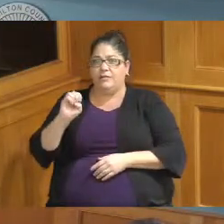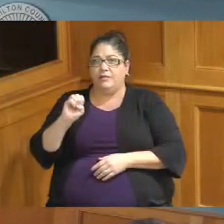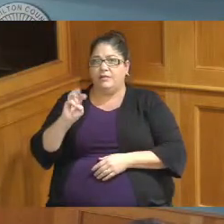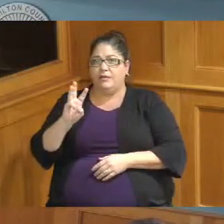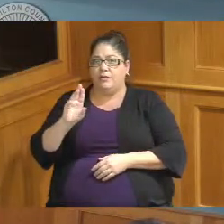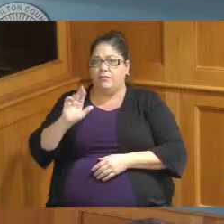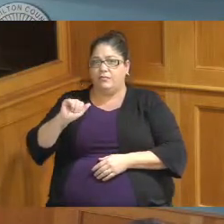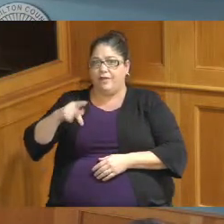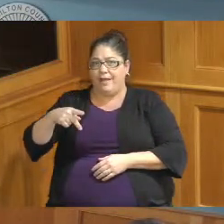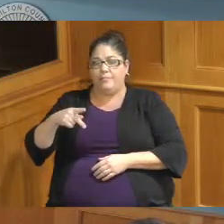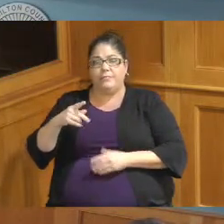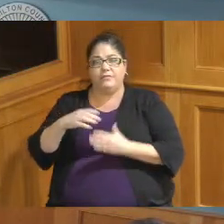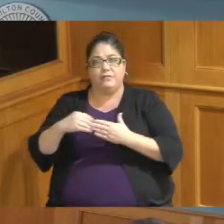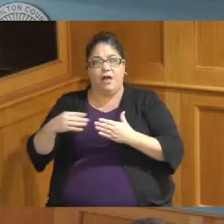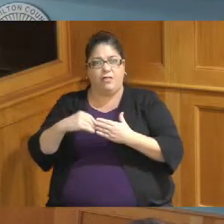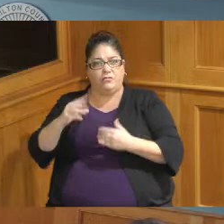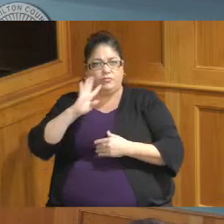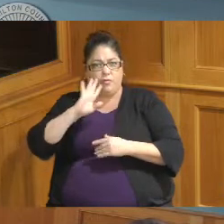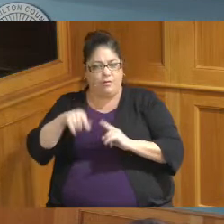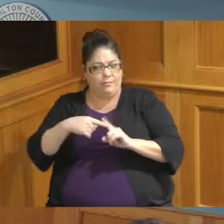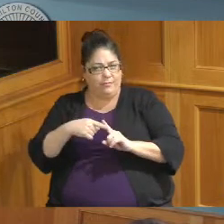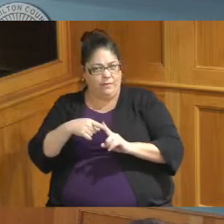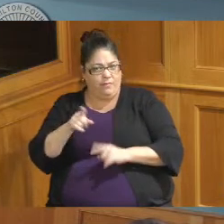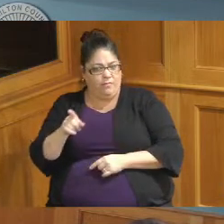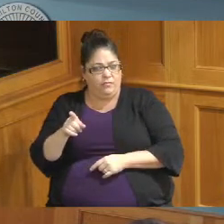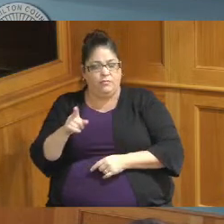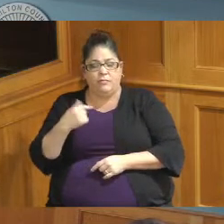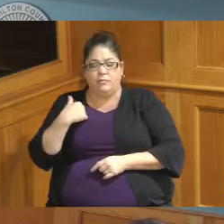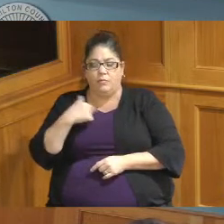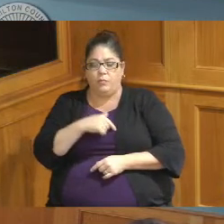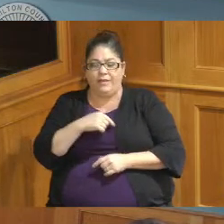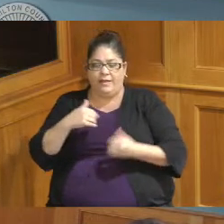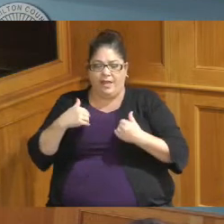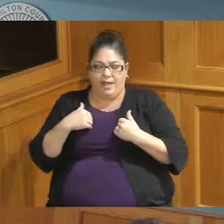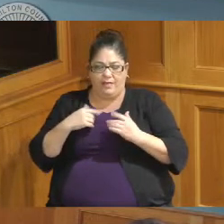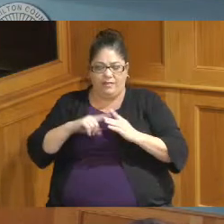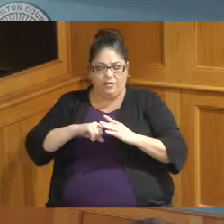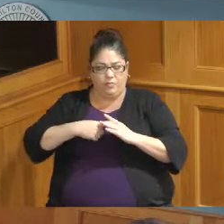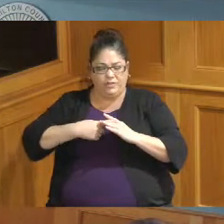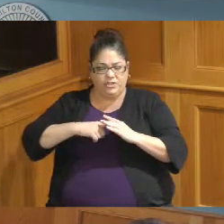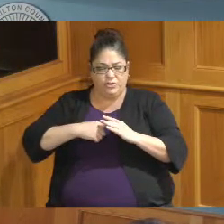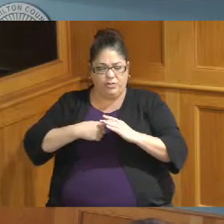that you're referring to we had the original and I don't remember how much that was I know it was